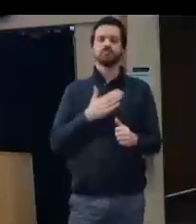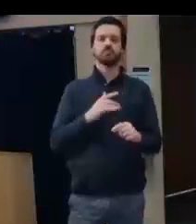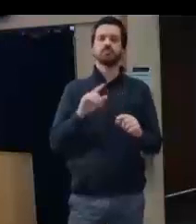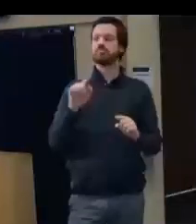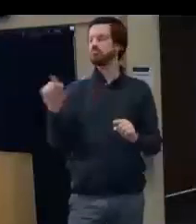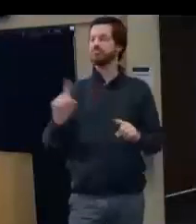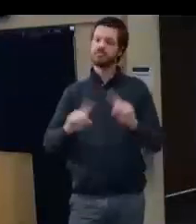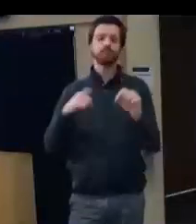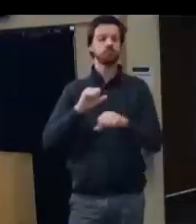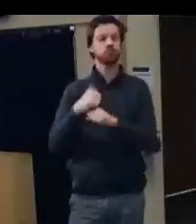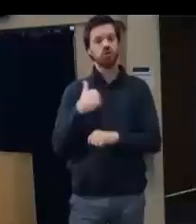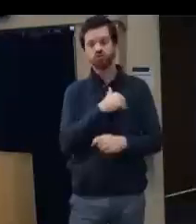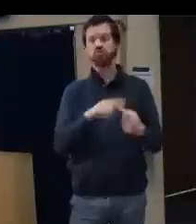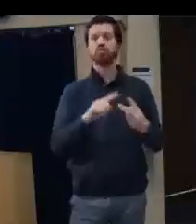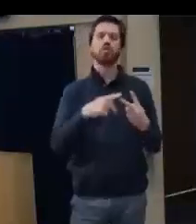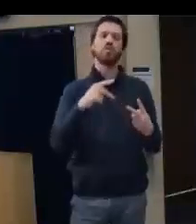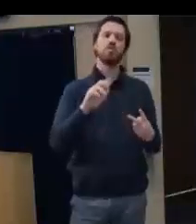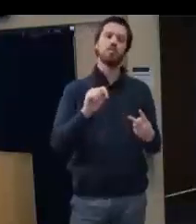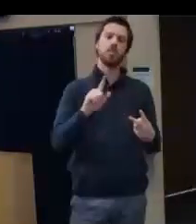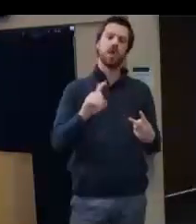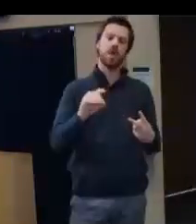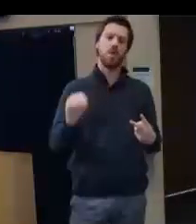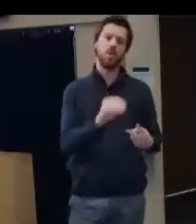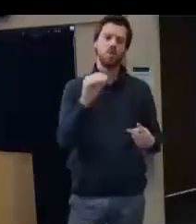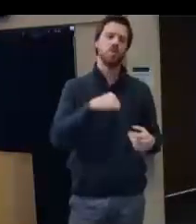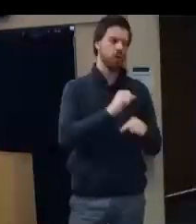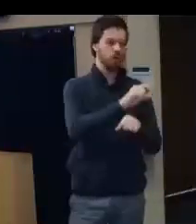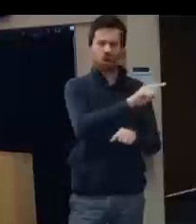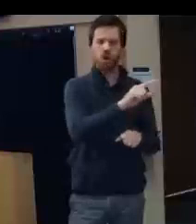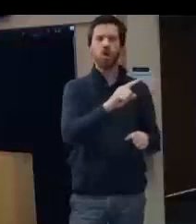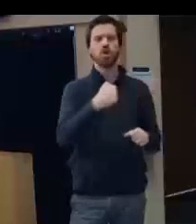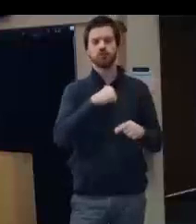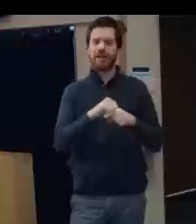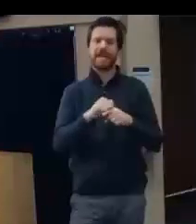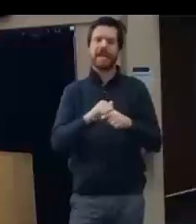worked in Toronto and I worked in Portland Oregon and I will say that I um trained my referring